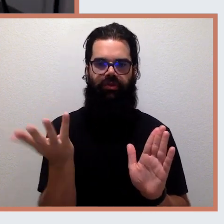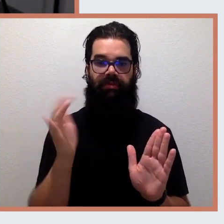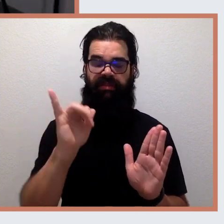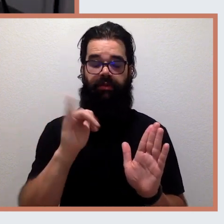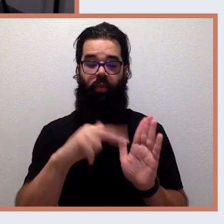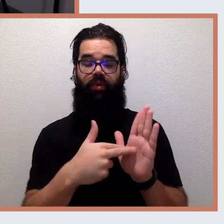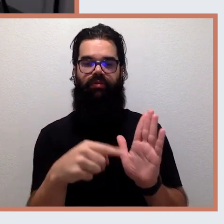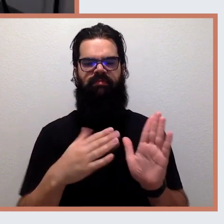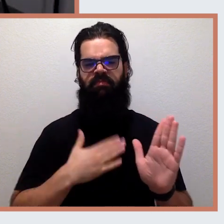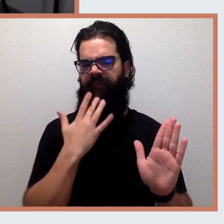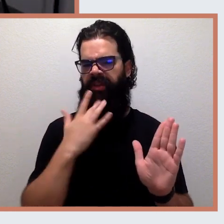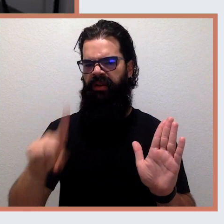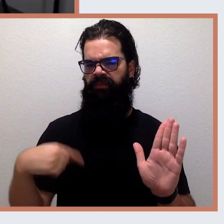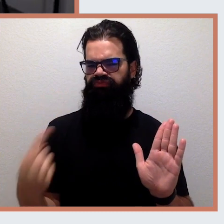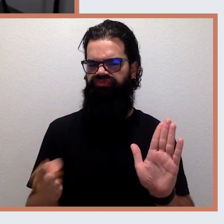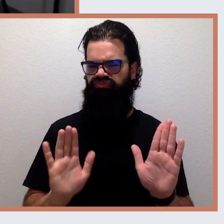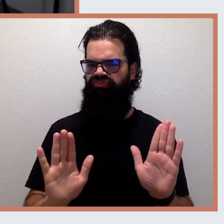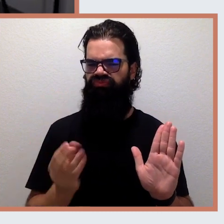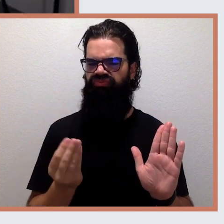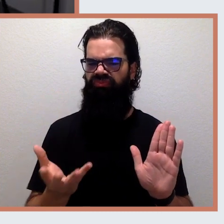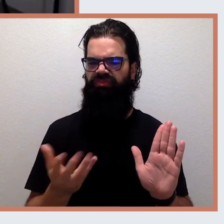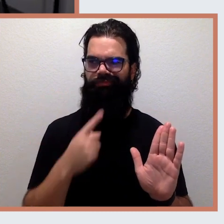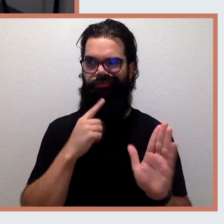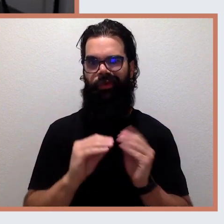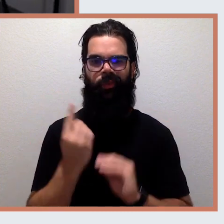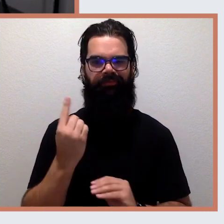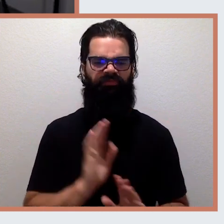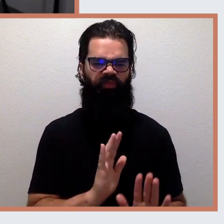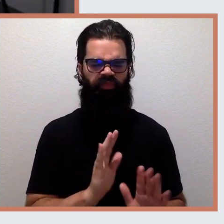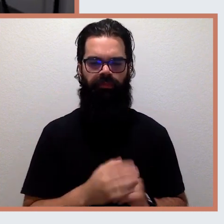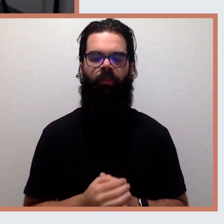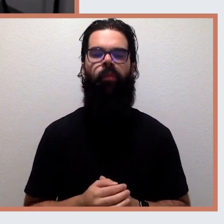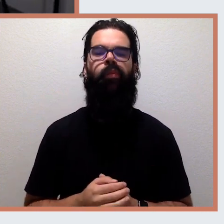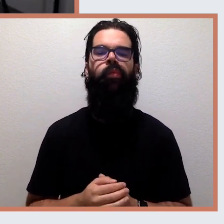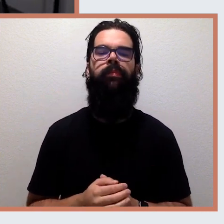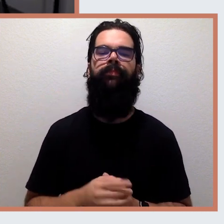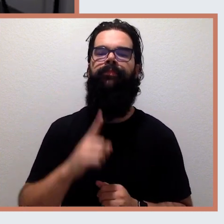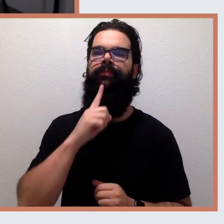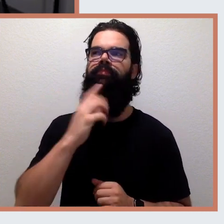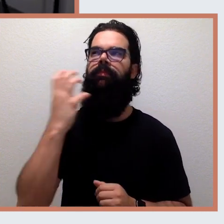but that role has been my favorite. Particularly because, number one,